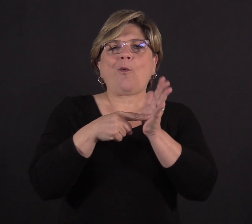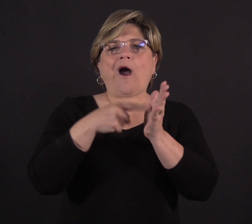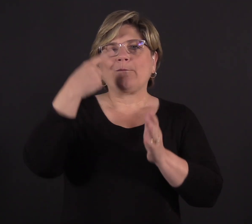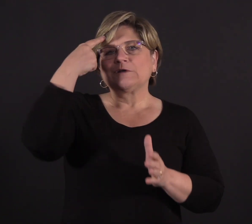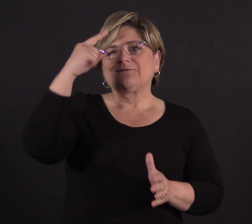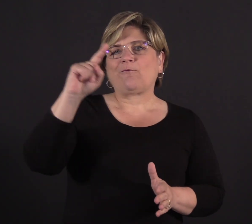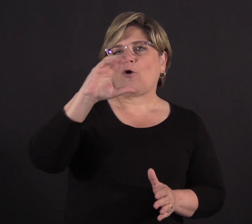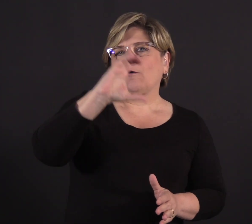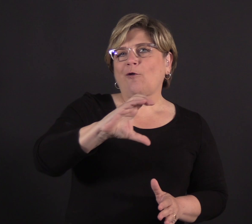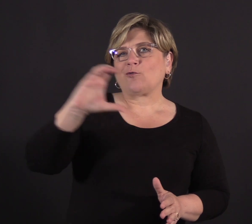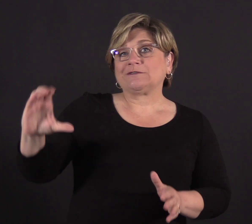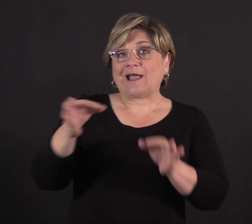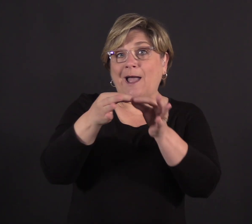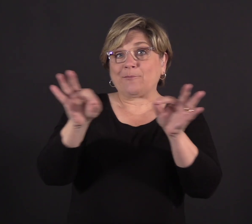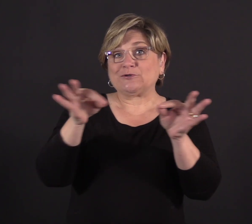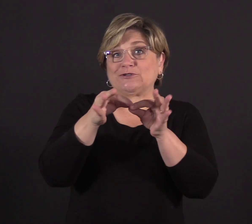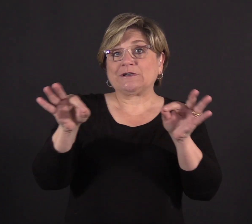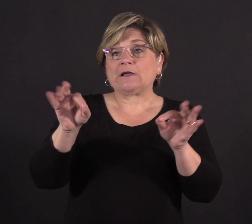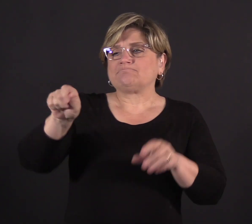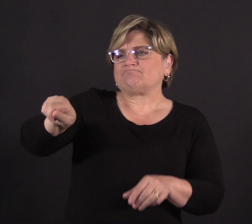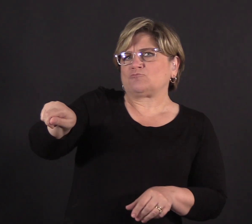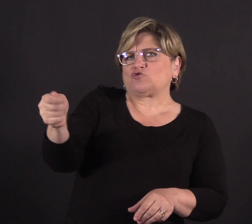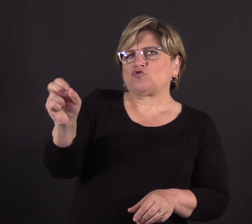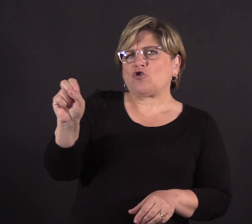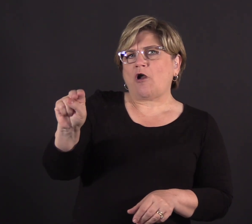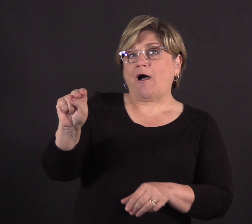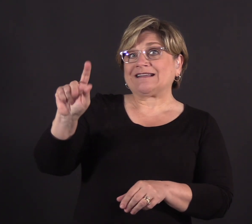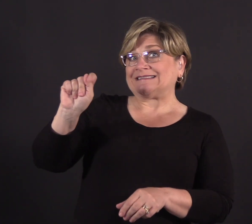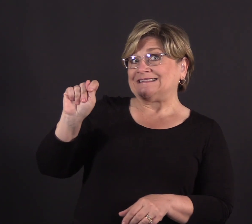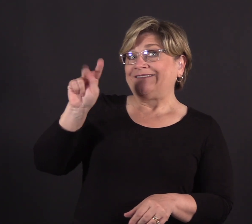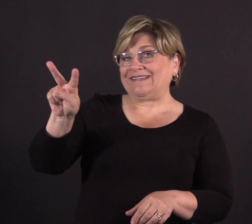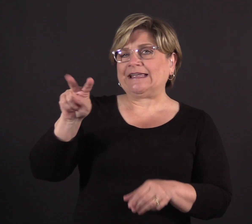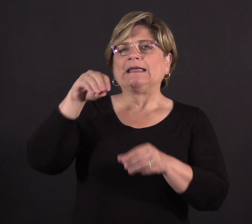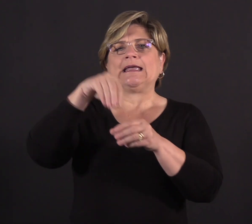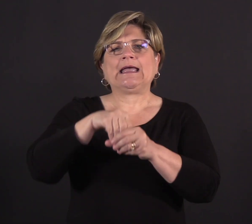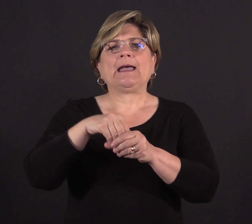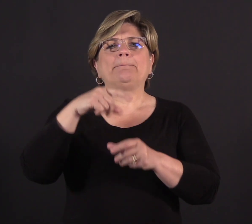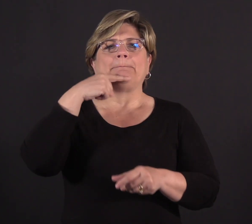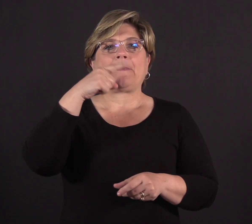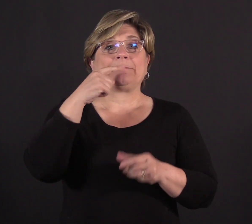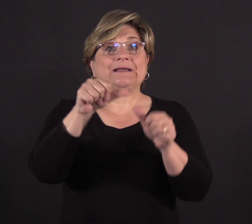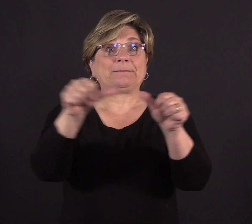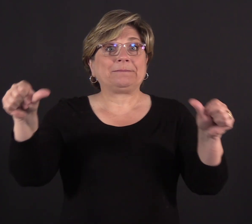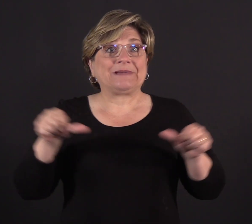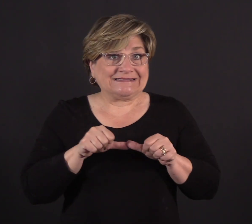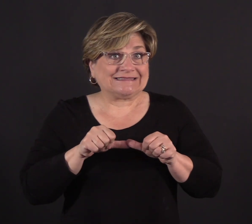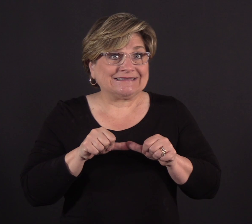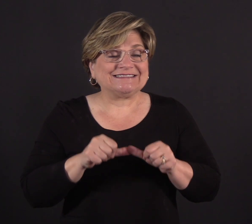Requirements for closed captions to be enabled for TVs in public places.